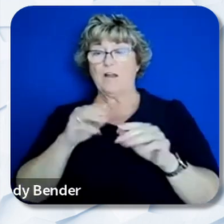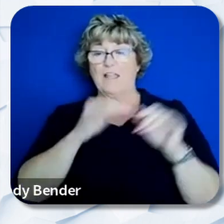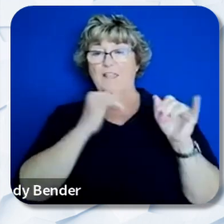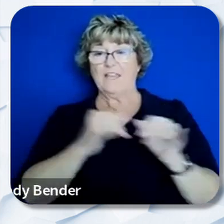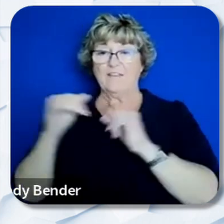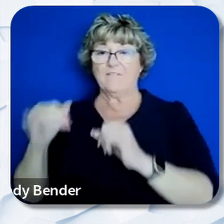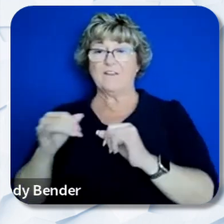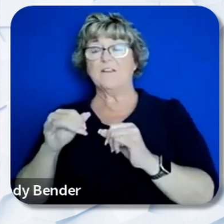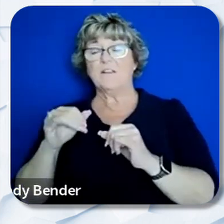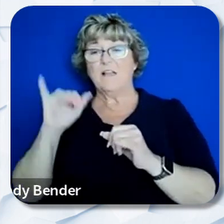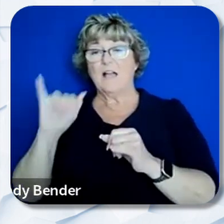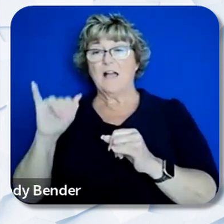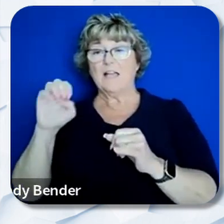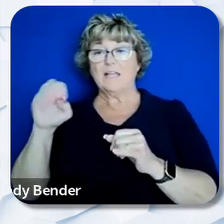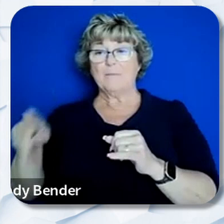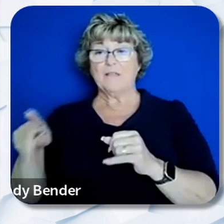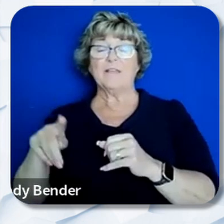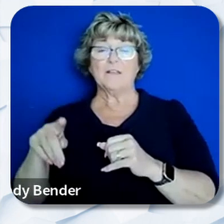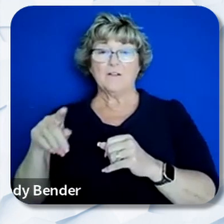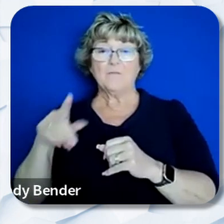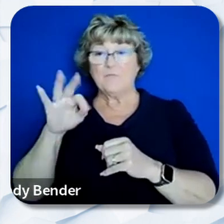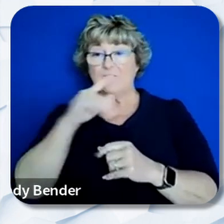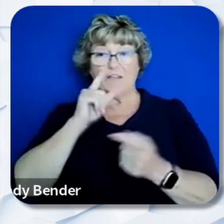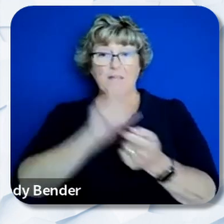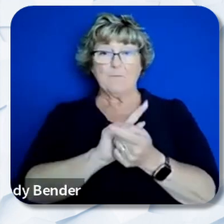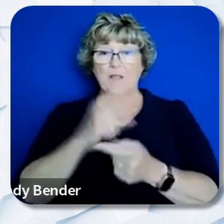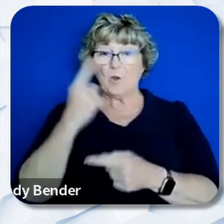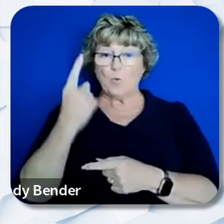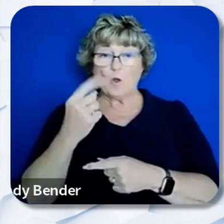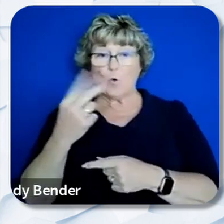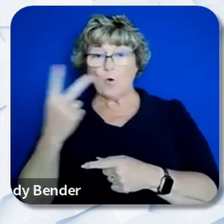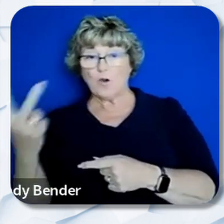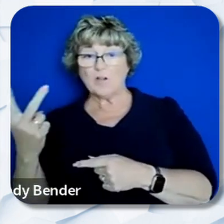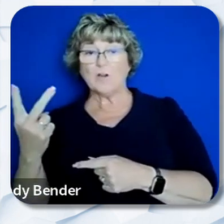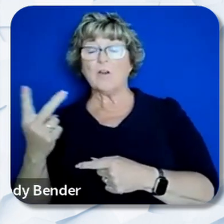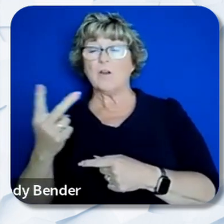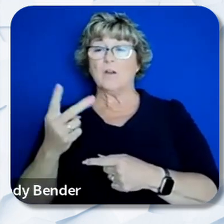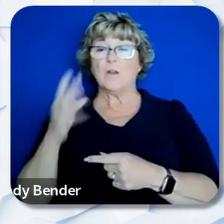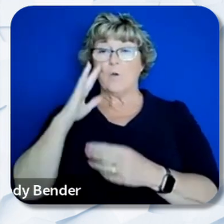Education Act. If you didn't meet one or two targets, then you would be in Targeted Level